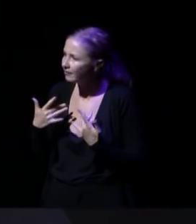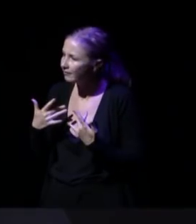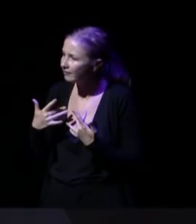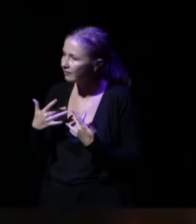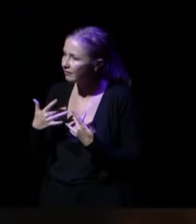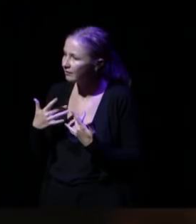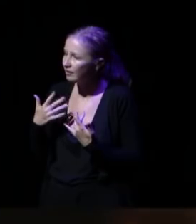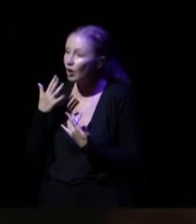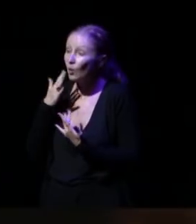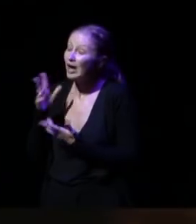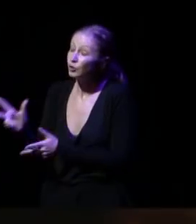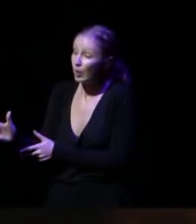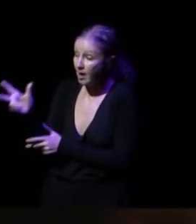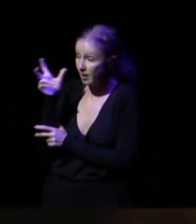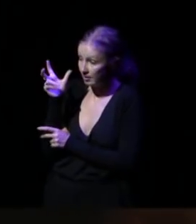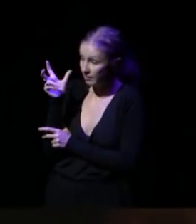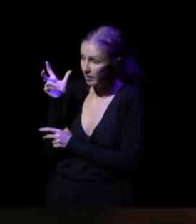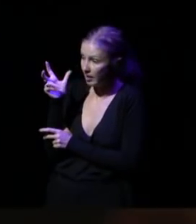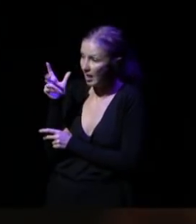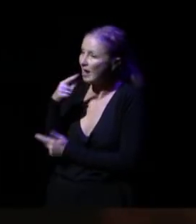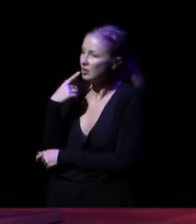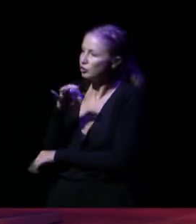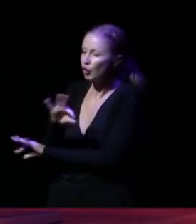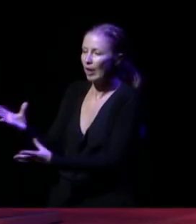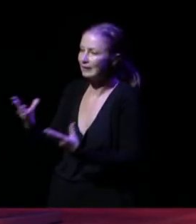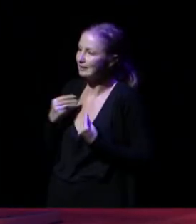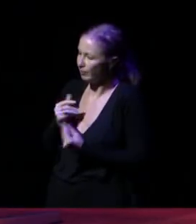to you as a truth, you know. So I think that's very sad.